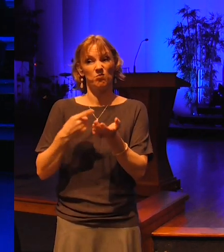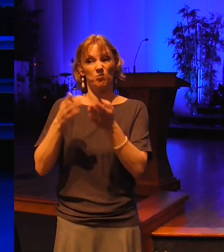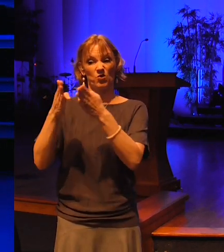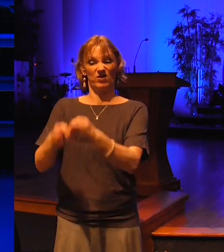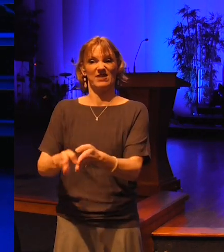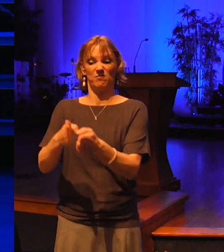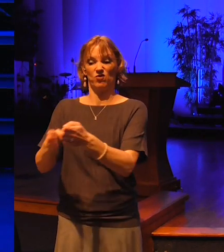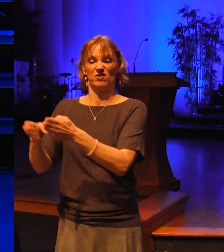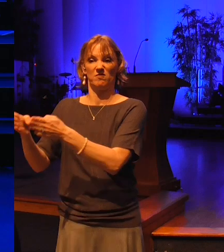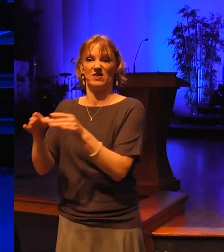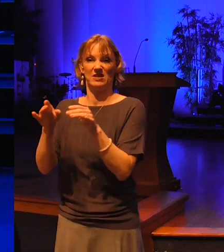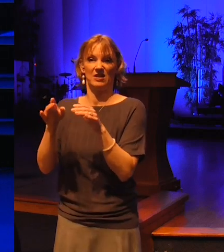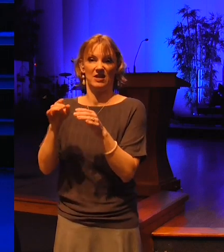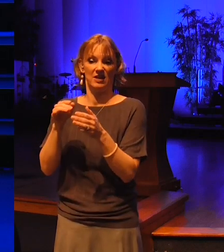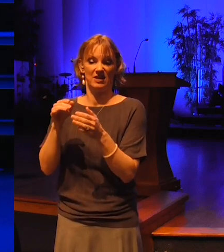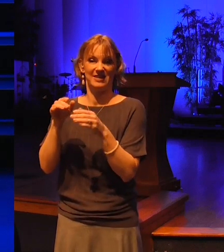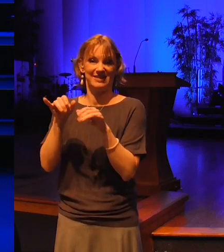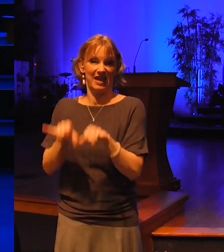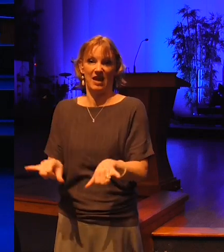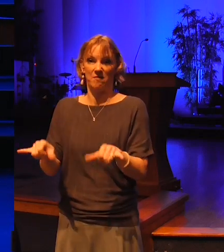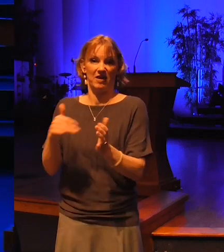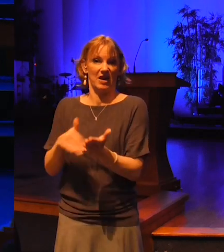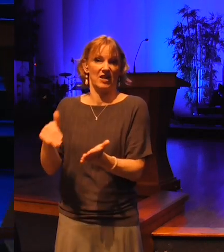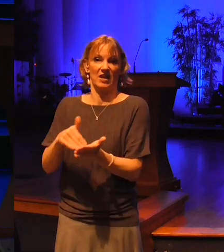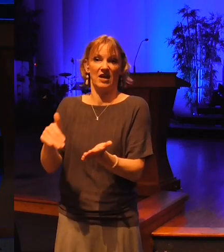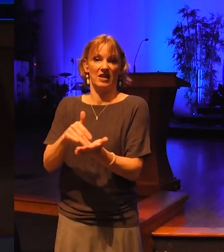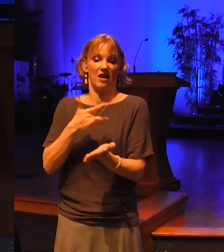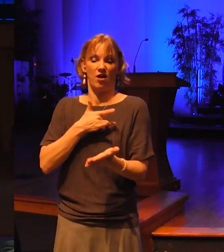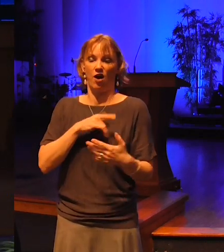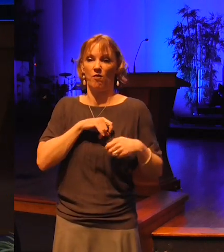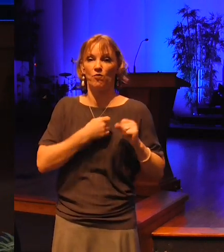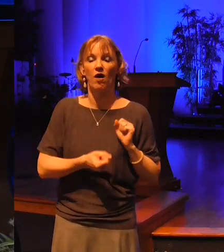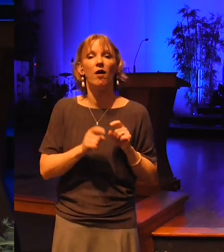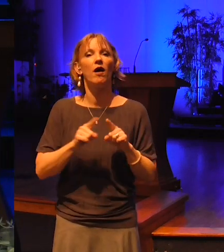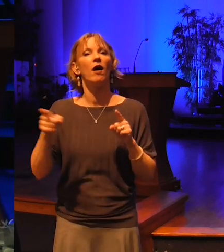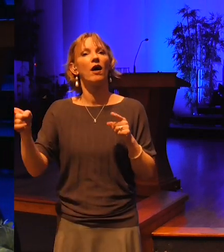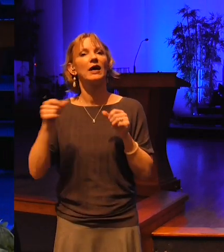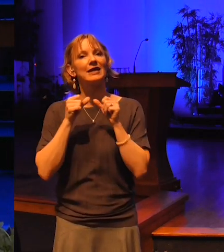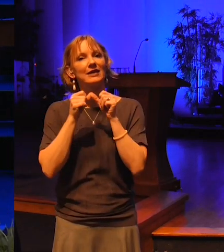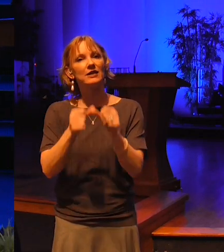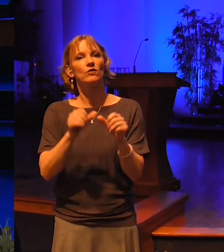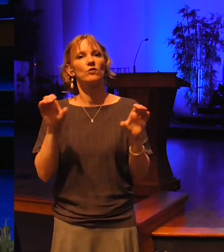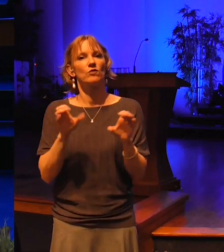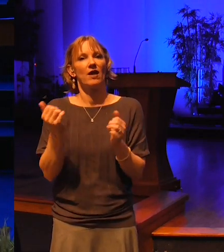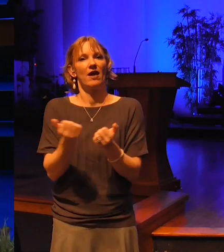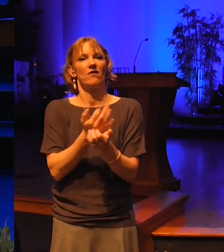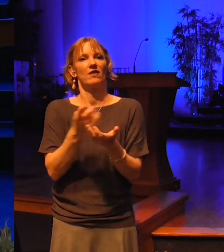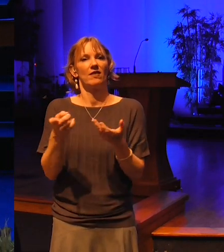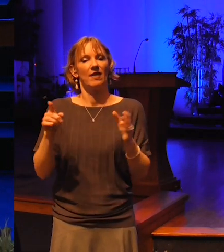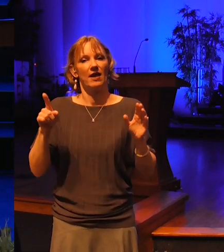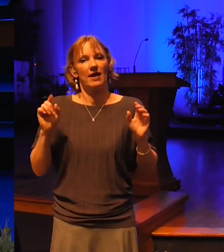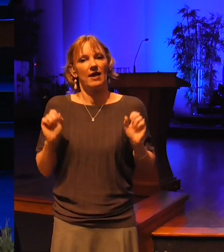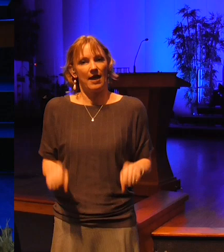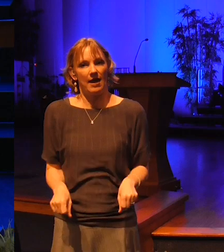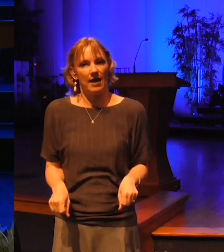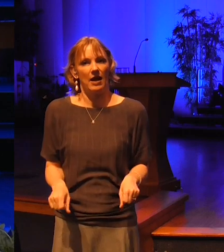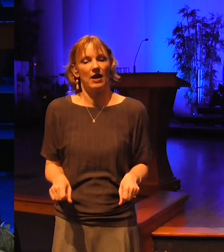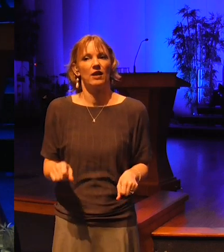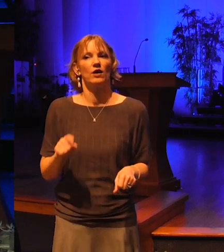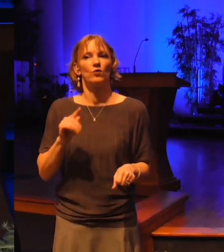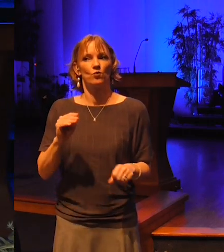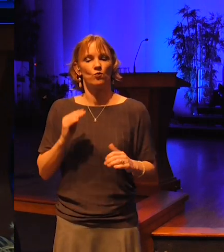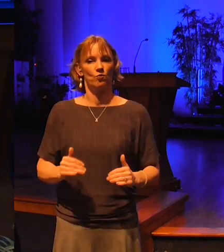again and again and yet they continue to do everything they can to take the higher path